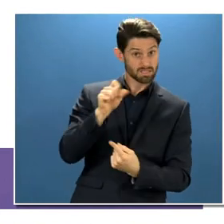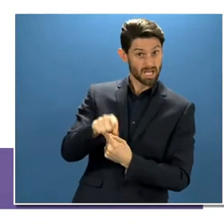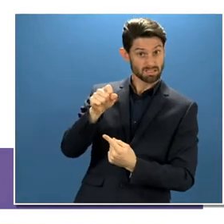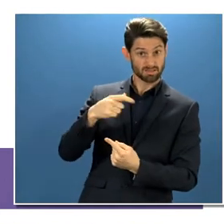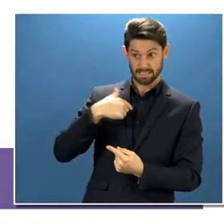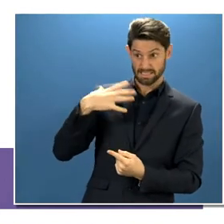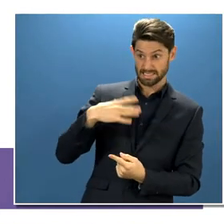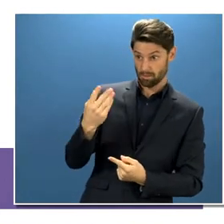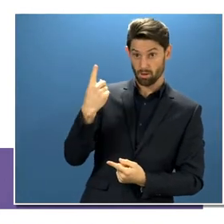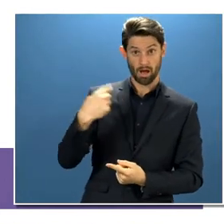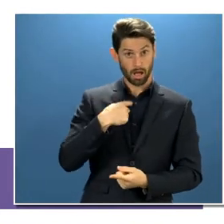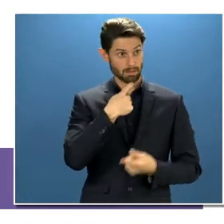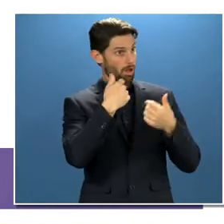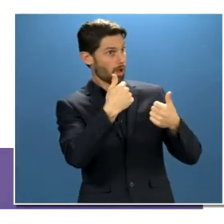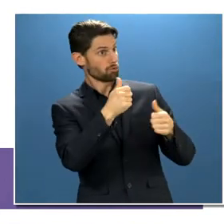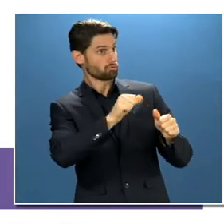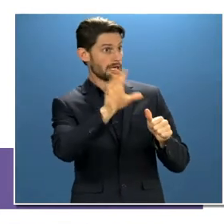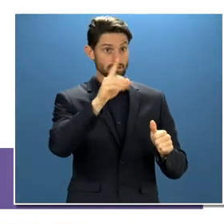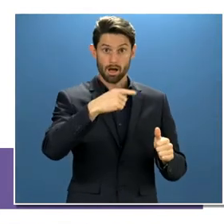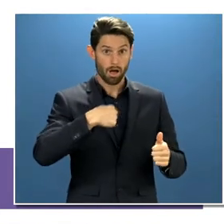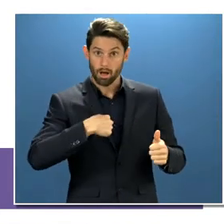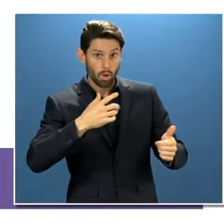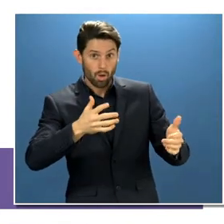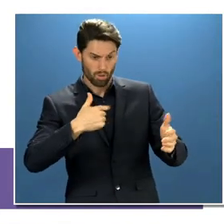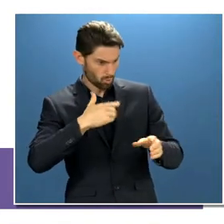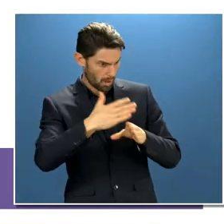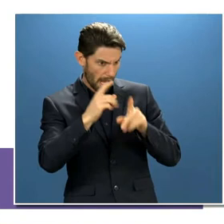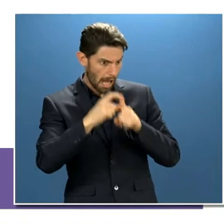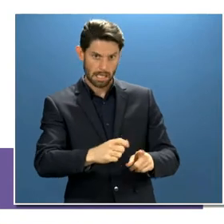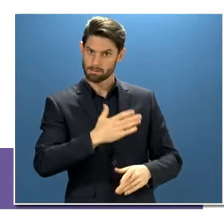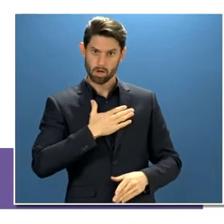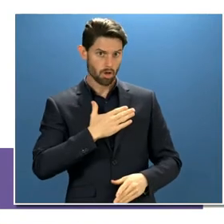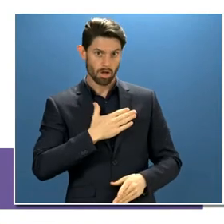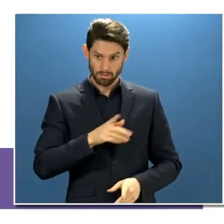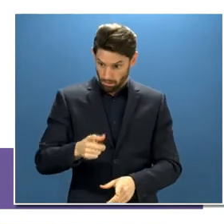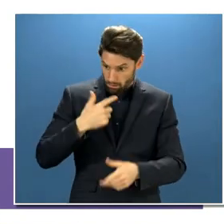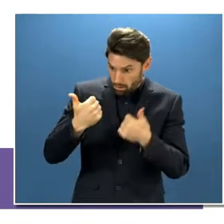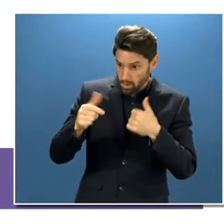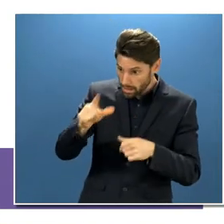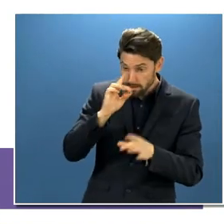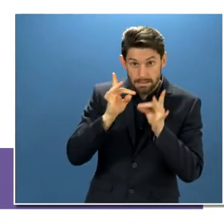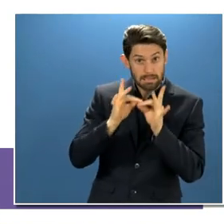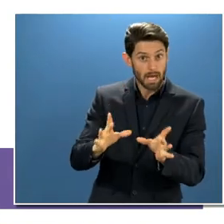and I said, "That's great, I'm willing to work hard". He asked if I can start straight away.